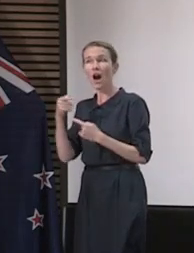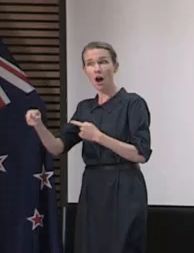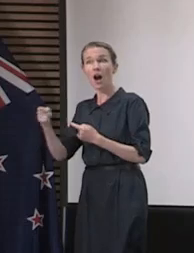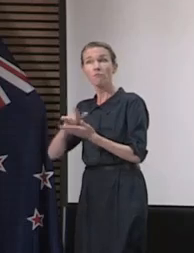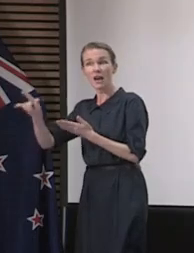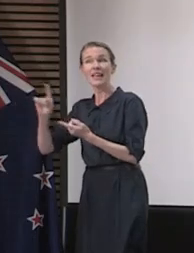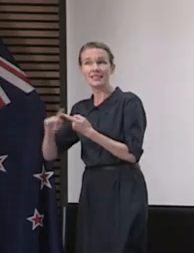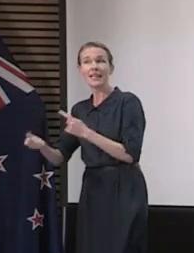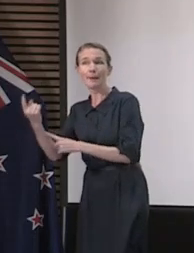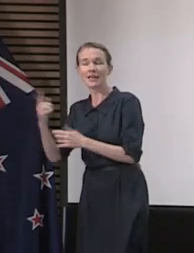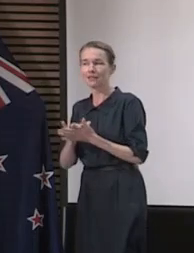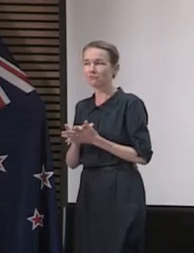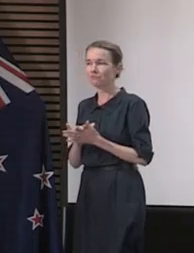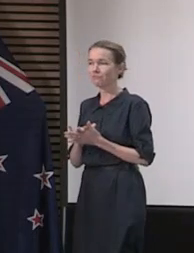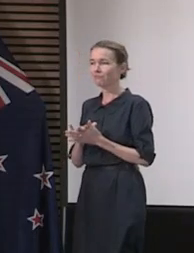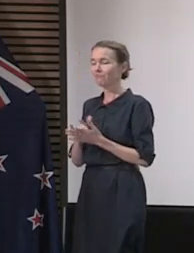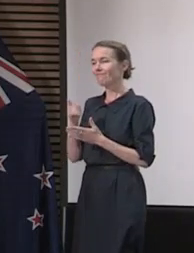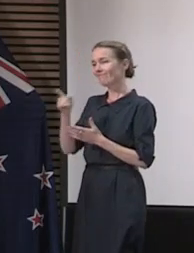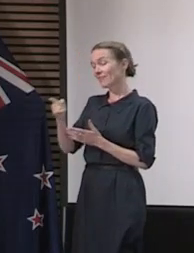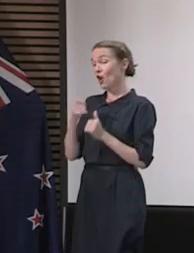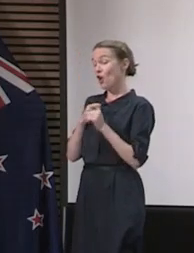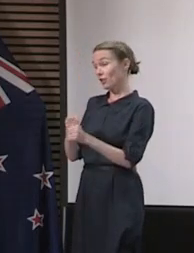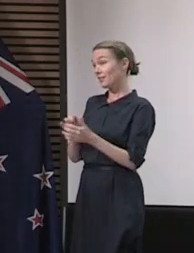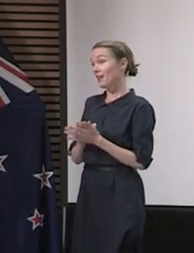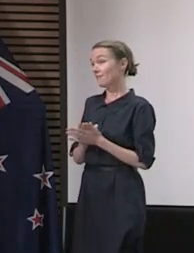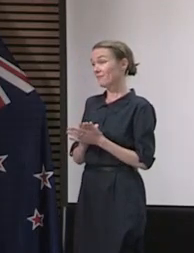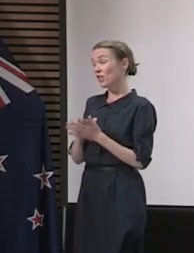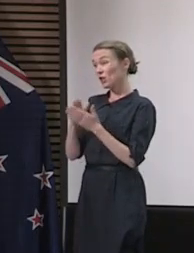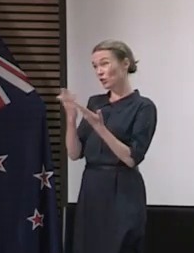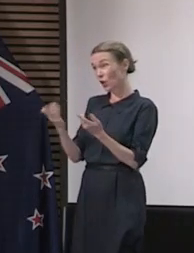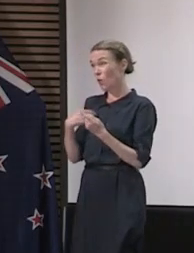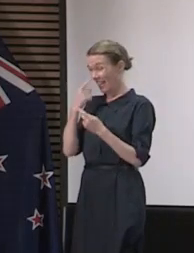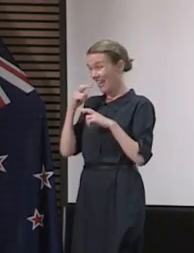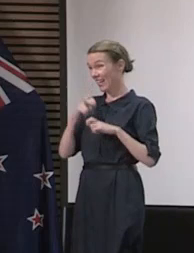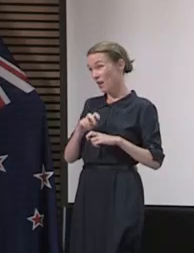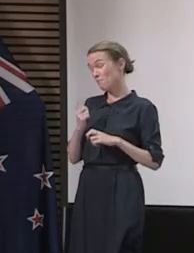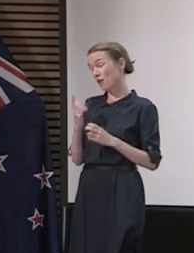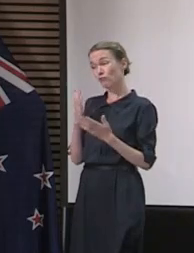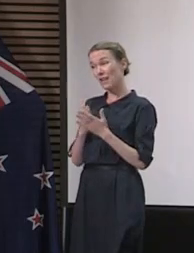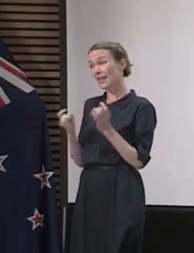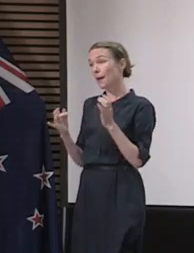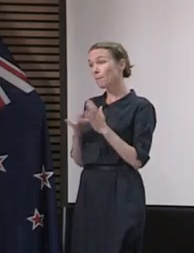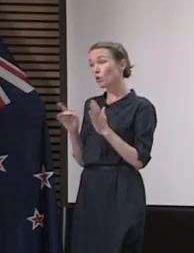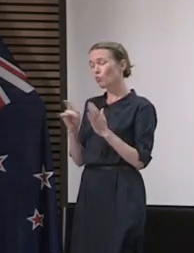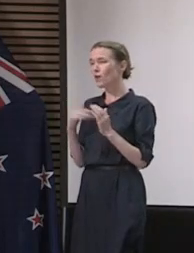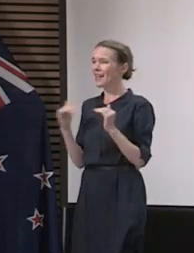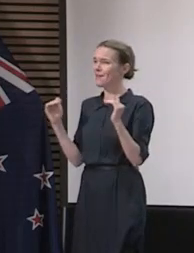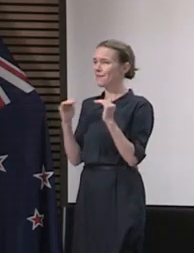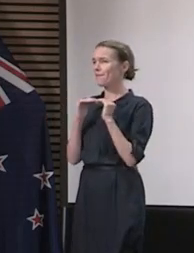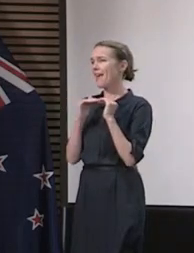still going. I would want to look at some of the circumstances under choice this is being applied. We are